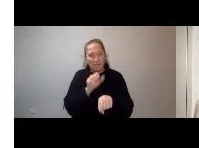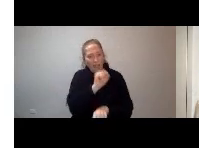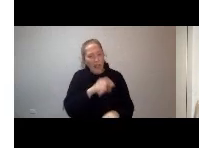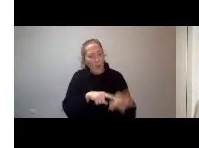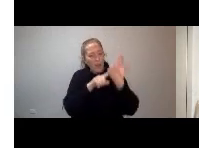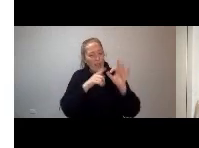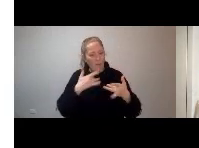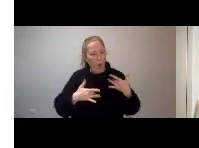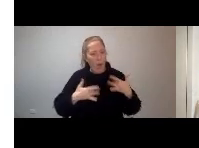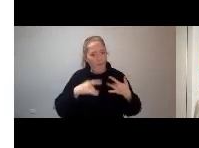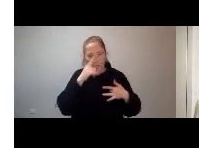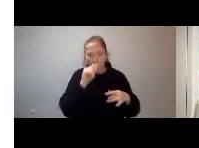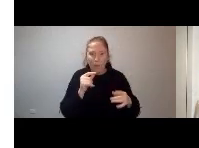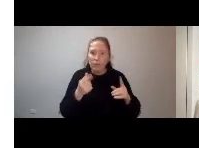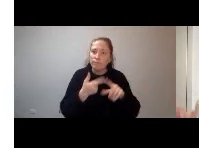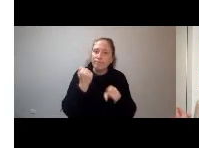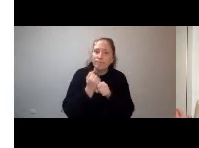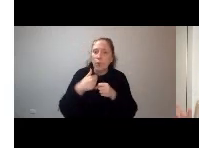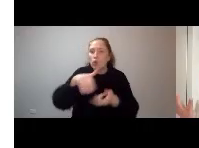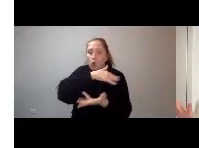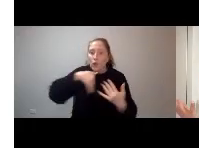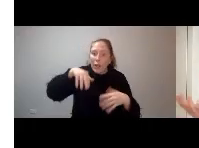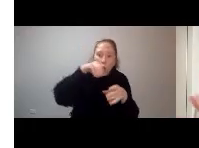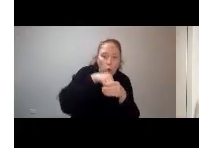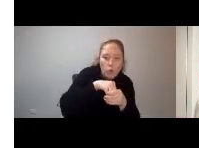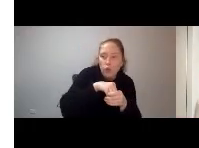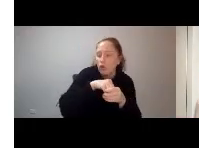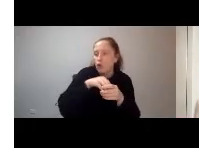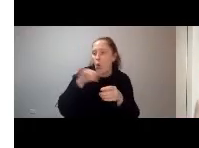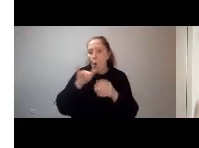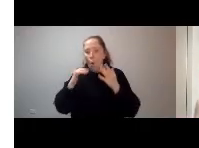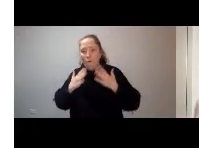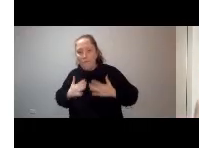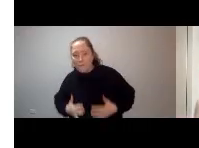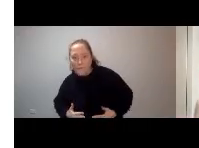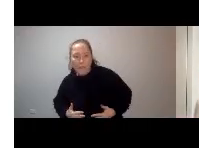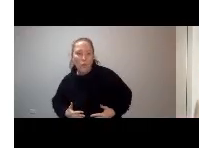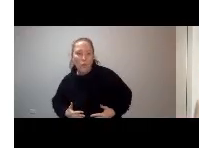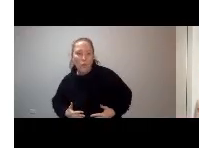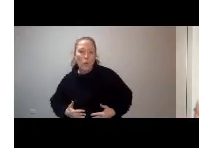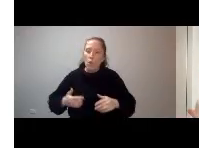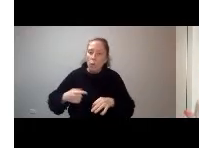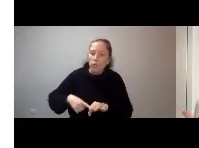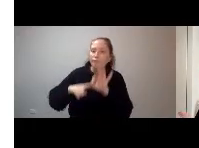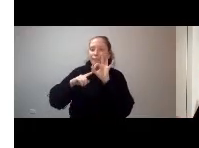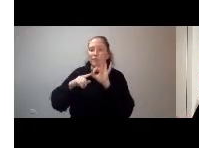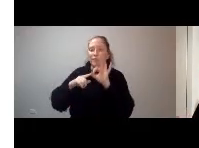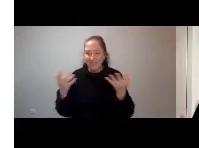So, social inclusion is a high-level indicator, but what that looks like